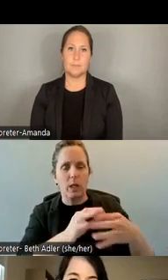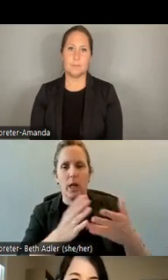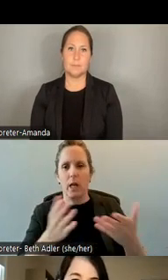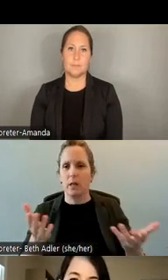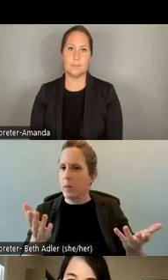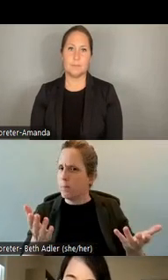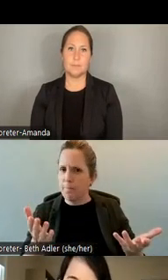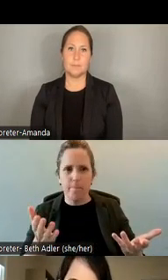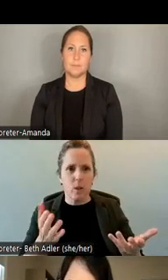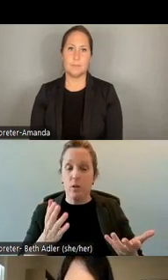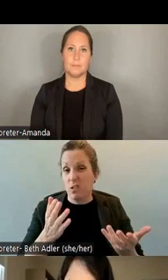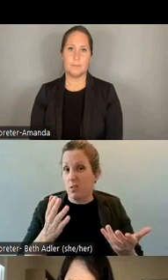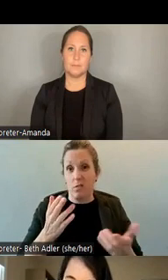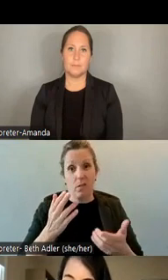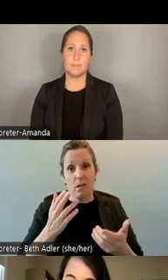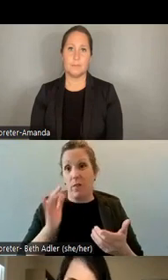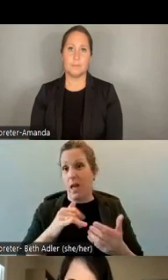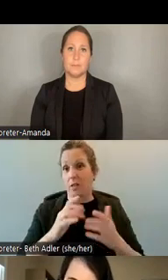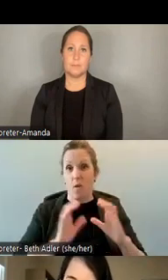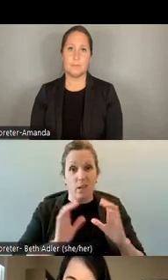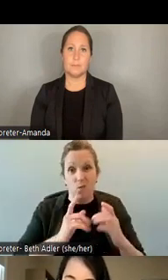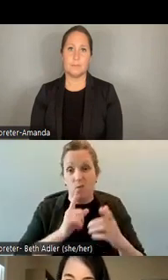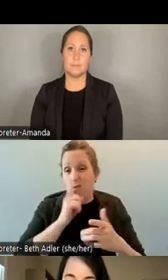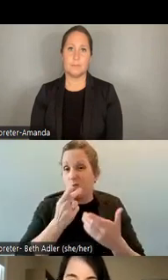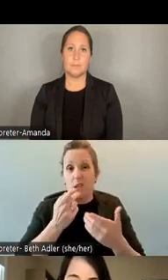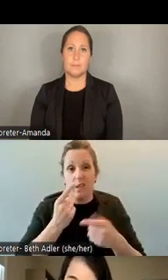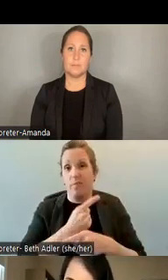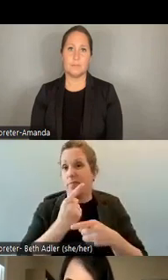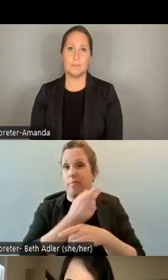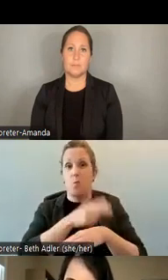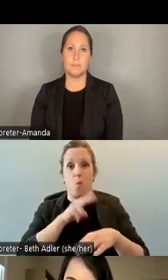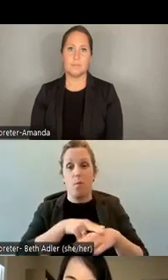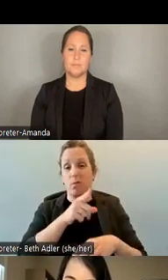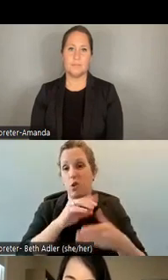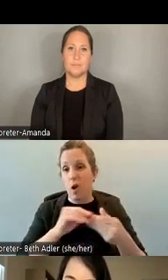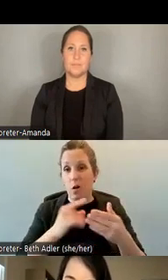um he talked to us about the Red Sox the weather uh he was grateful for the strawberries and we